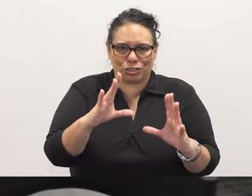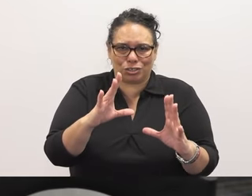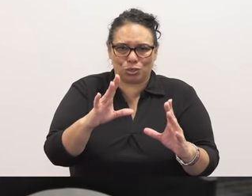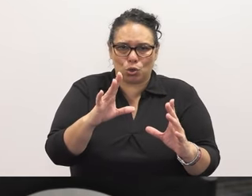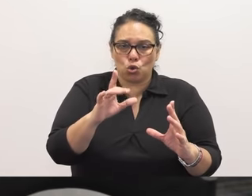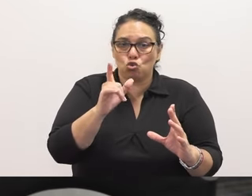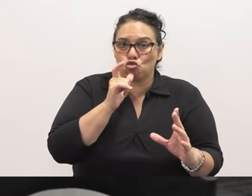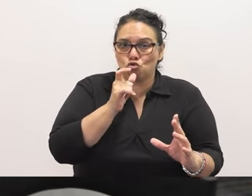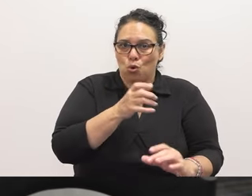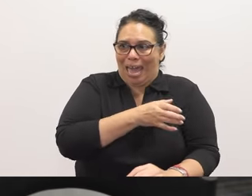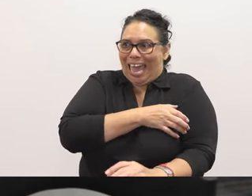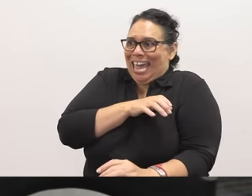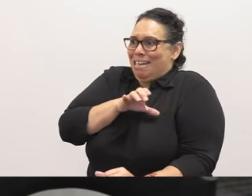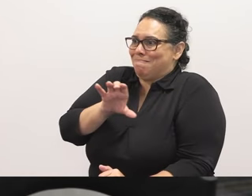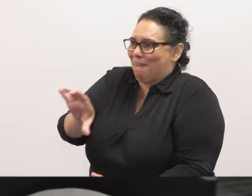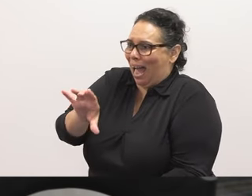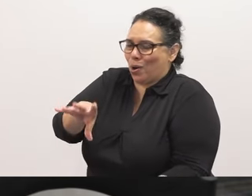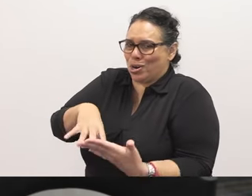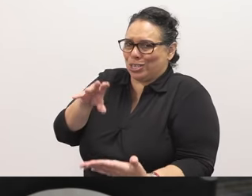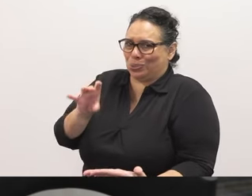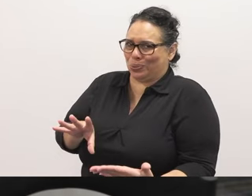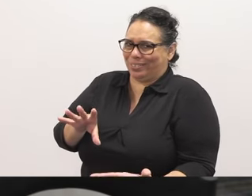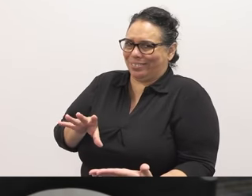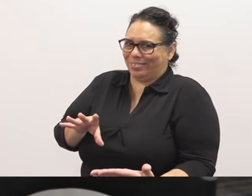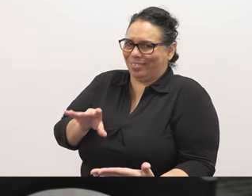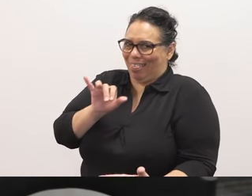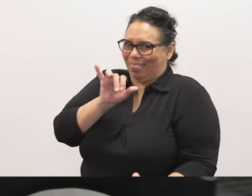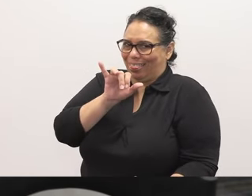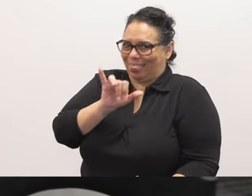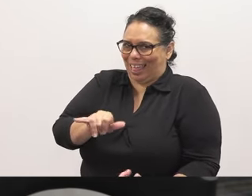And because that's where the change has to come.